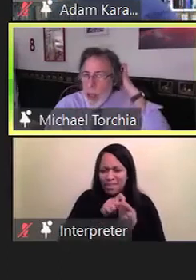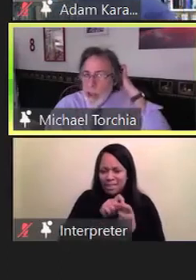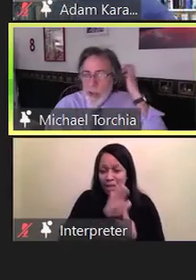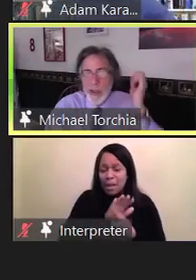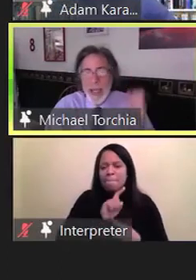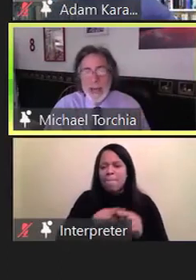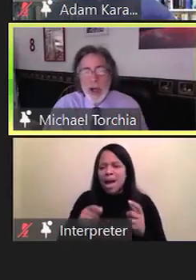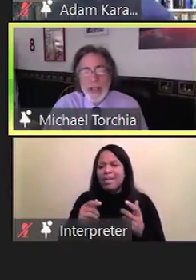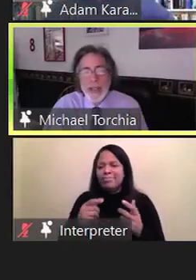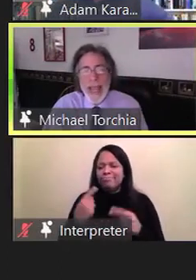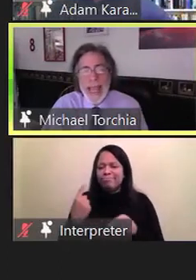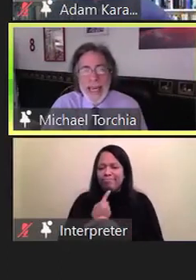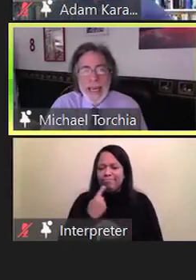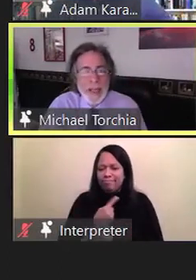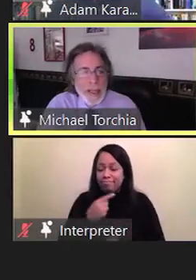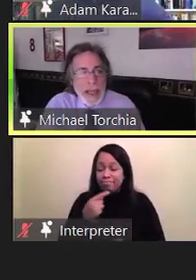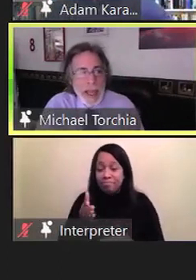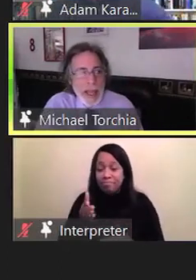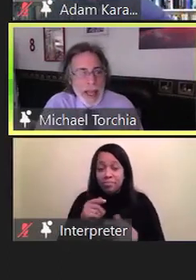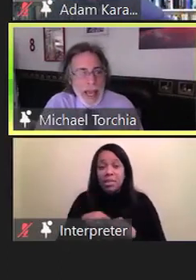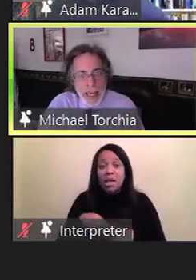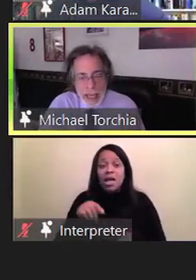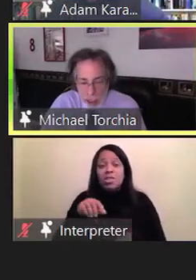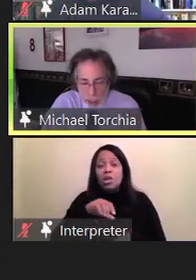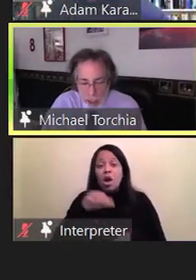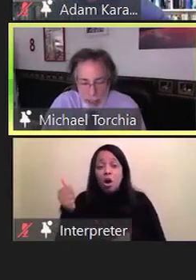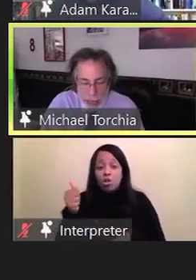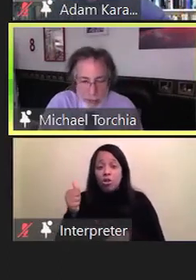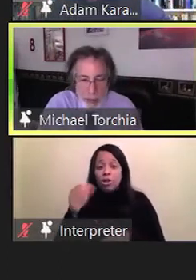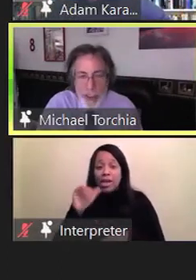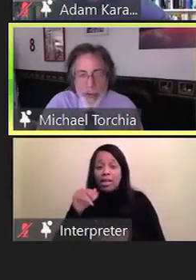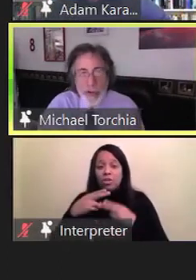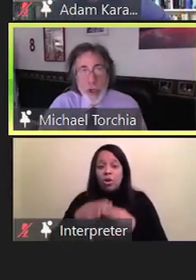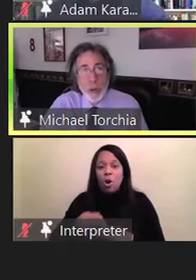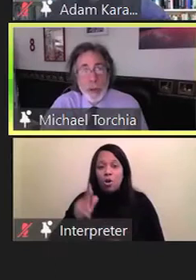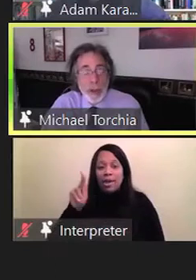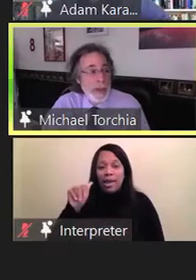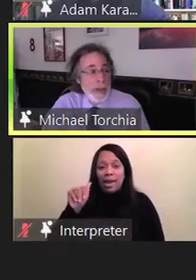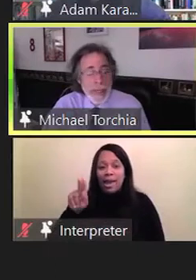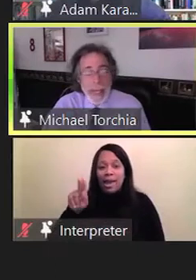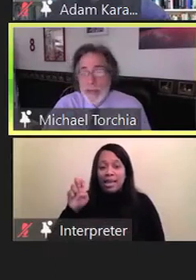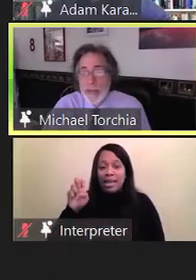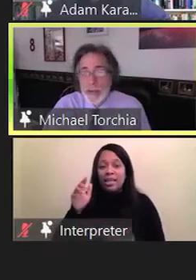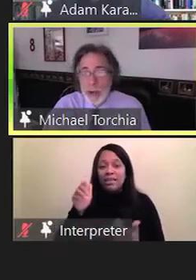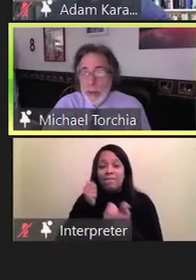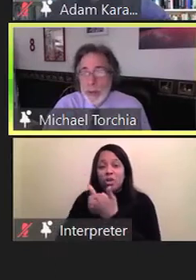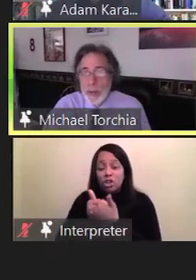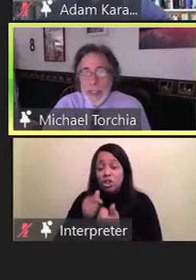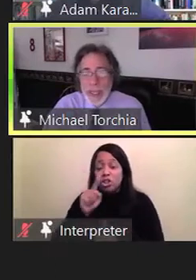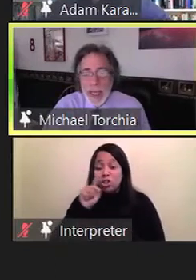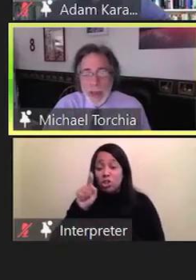So there's a case called Kane, K-A-N-E-- Kane versus Zoom-- yes, Zoom, exactly what